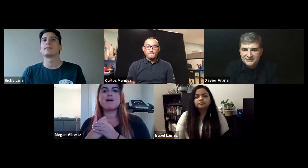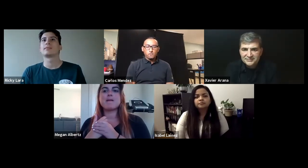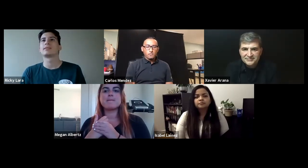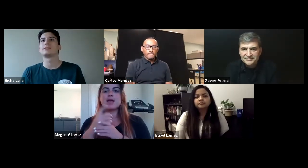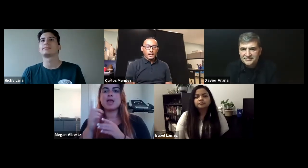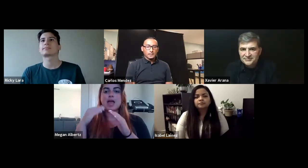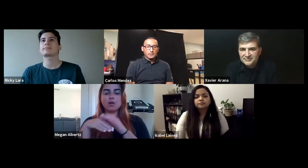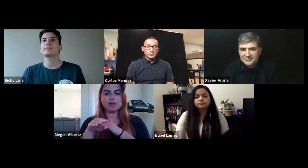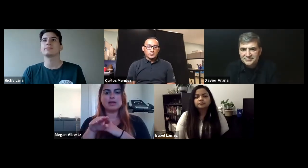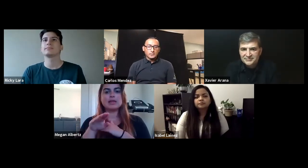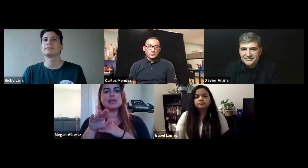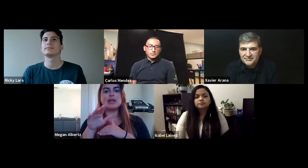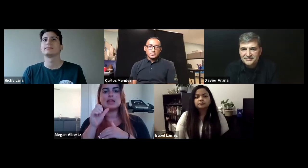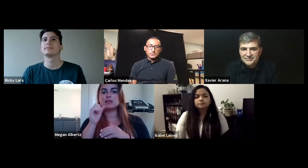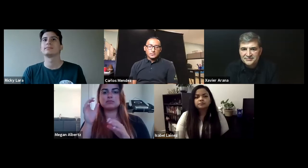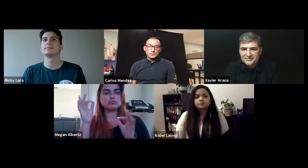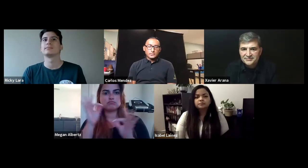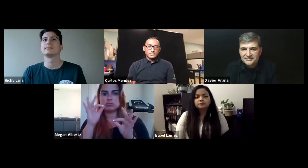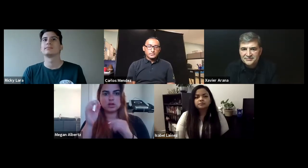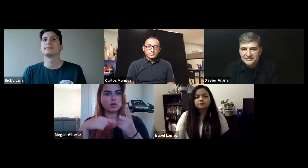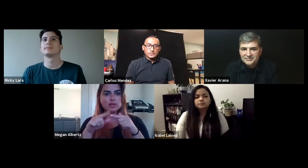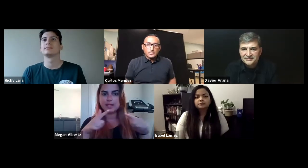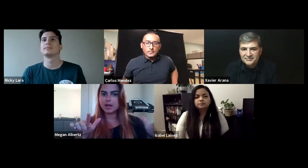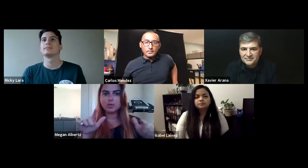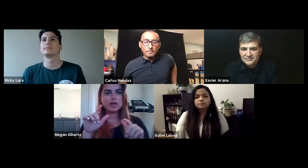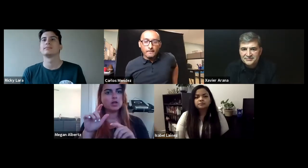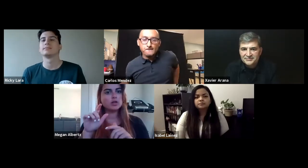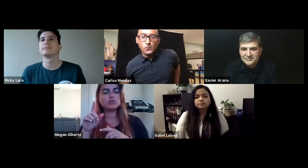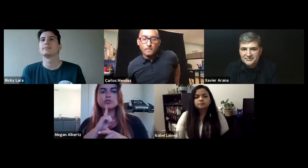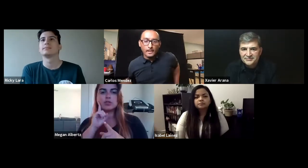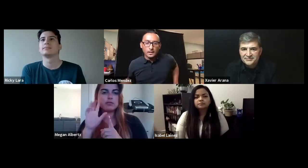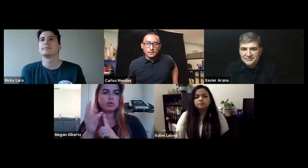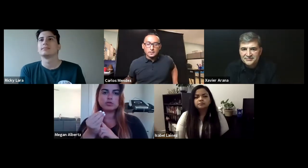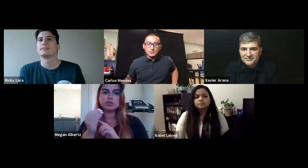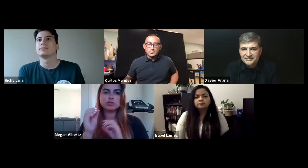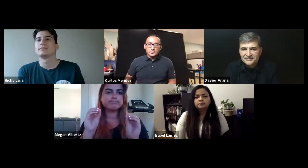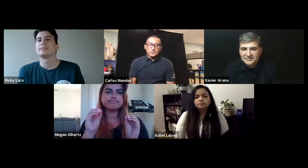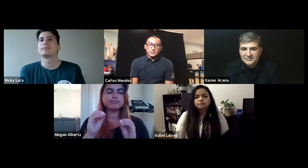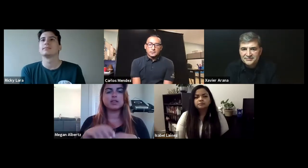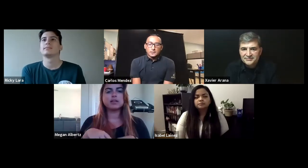So 10 years ago. Wow. So, like I said, I had no idea